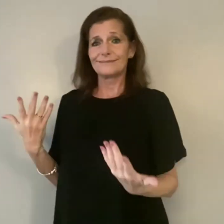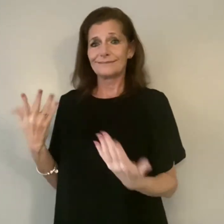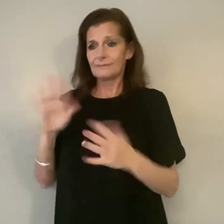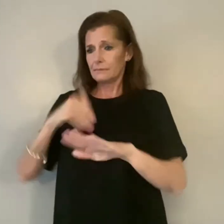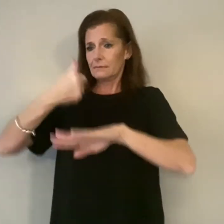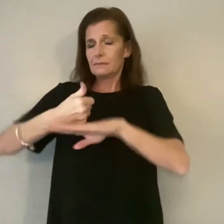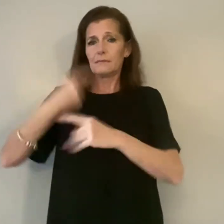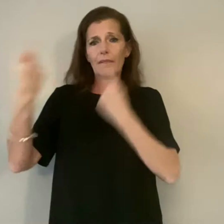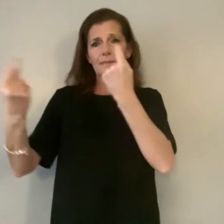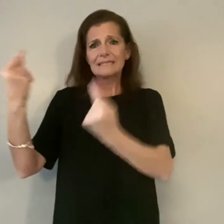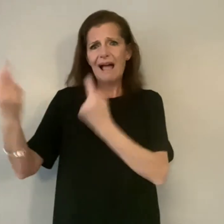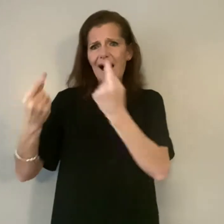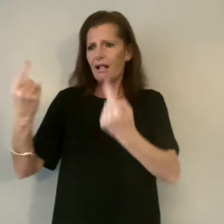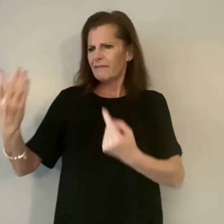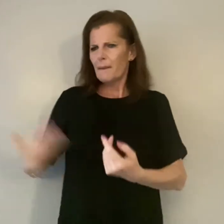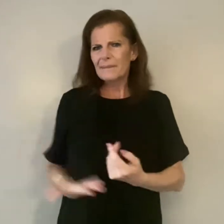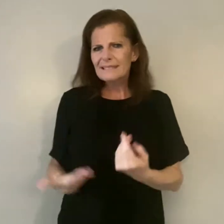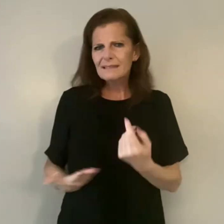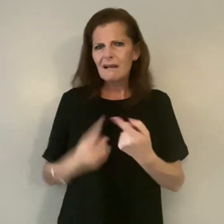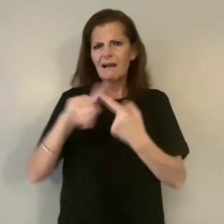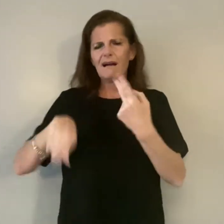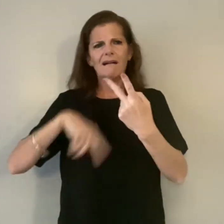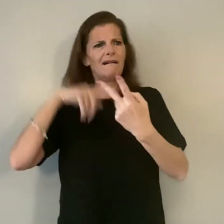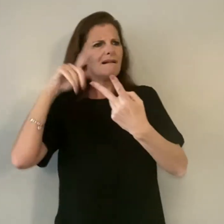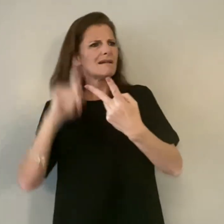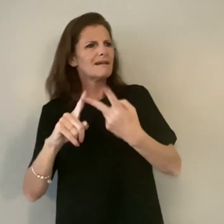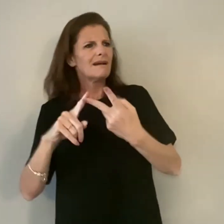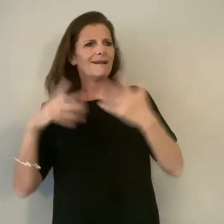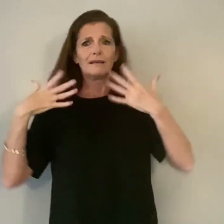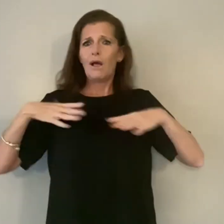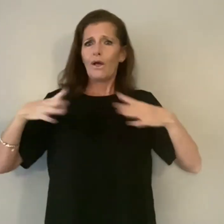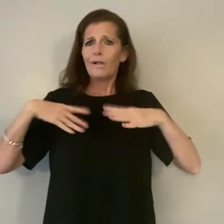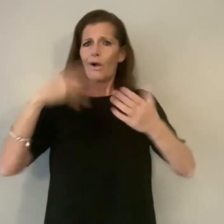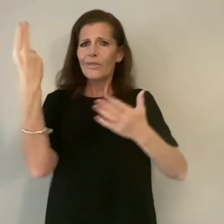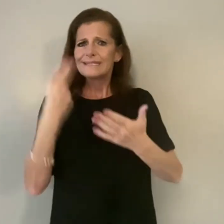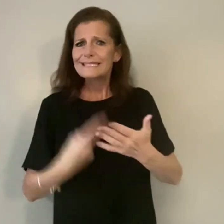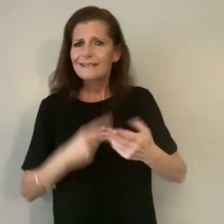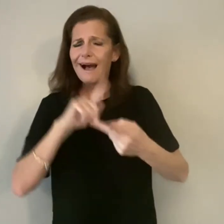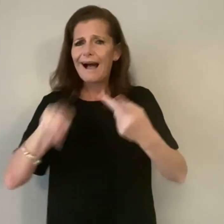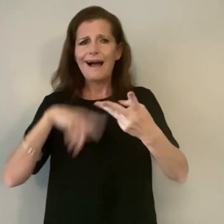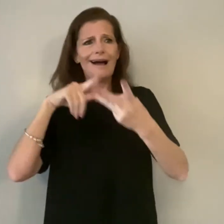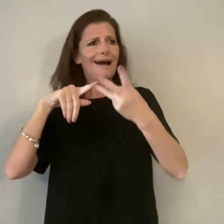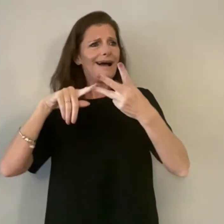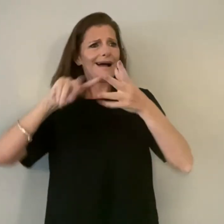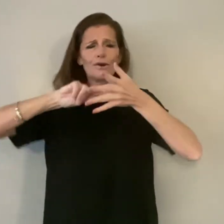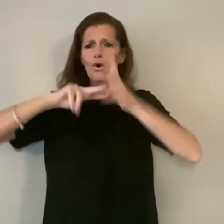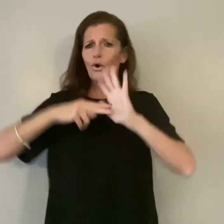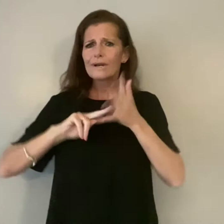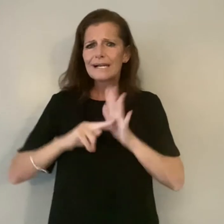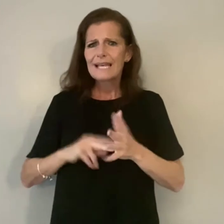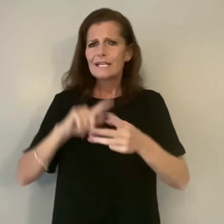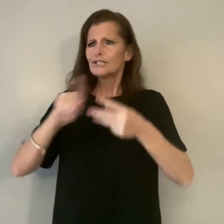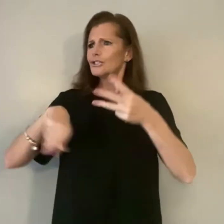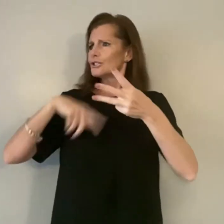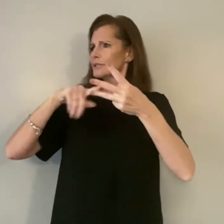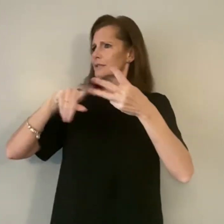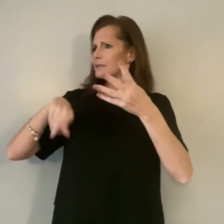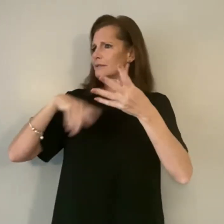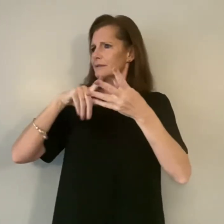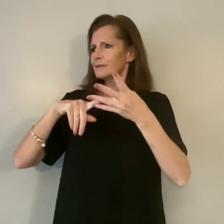by starting things for themselves, from businesses to clothing lines to organizations, to content creation,